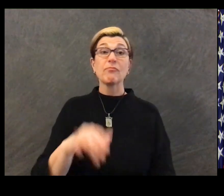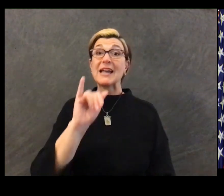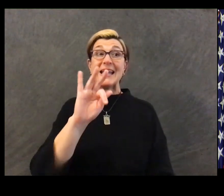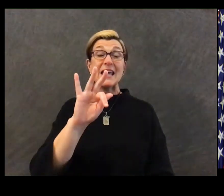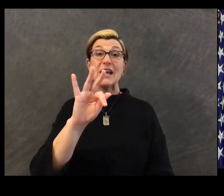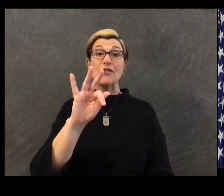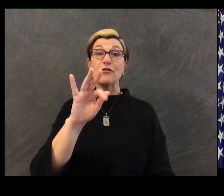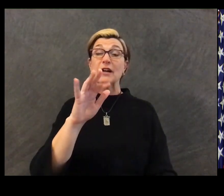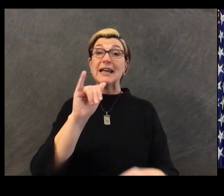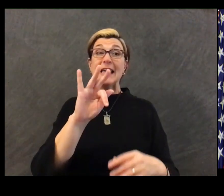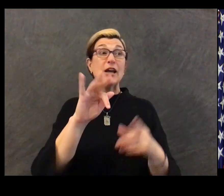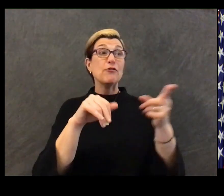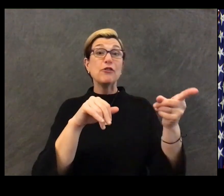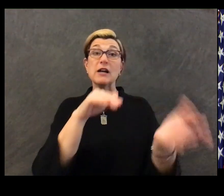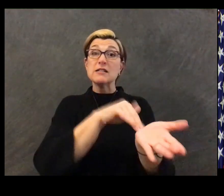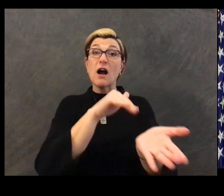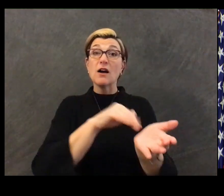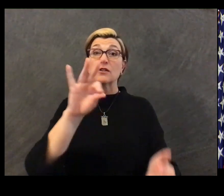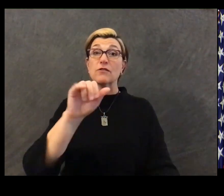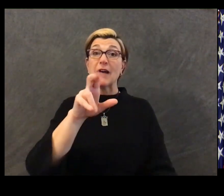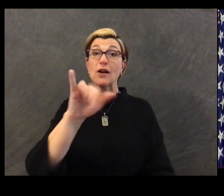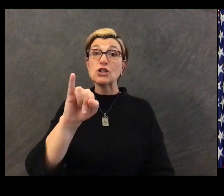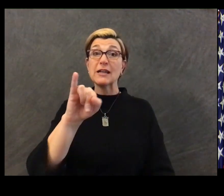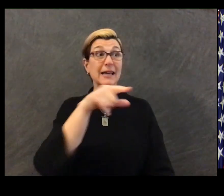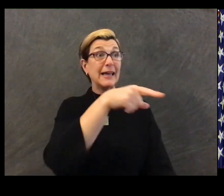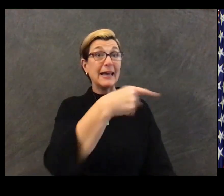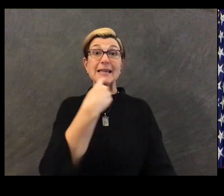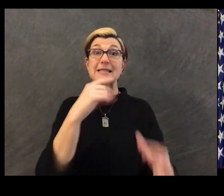country to China we would have been so infected like